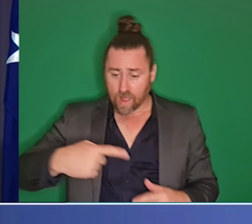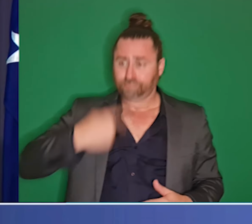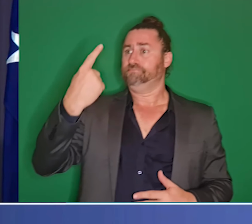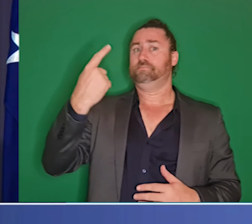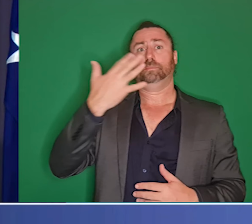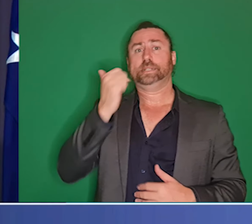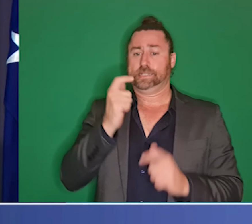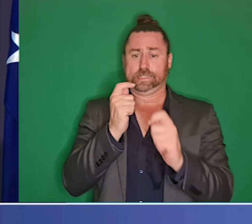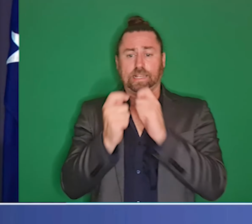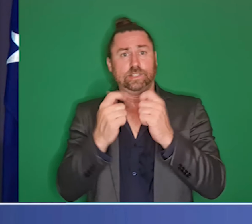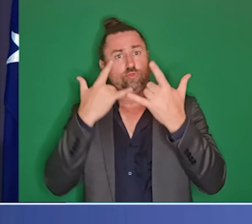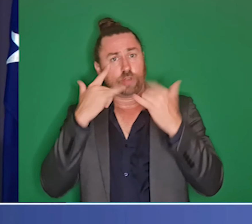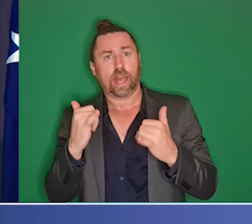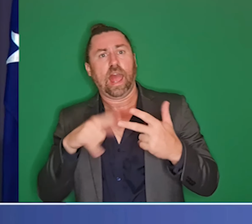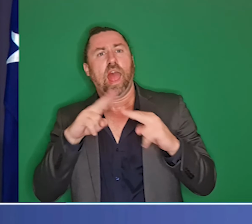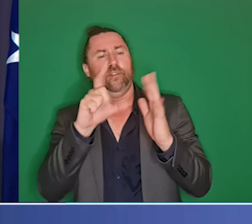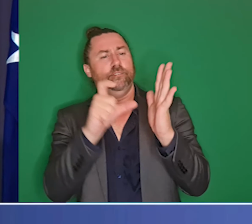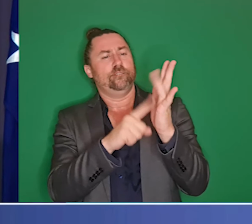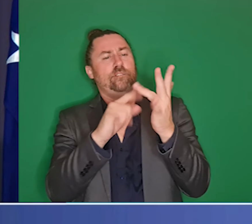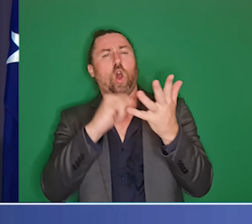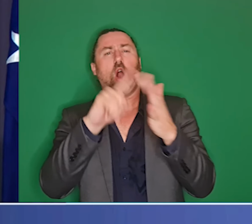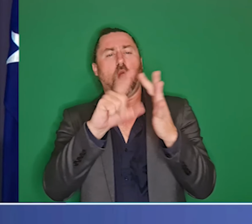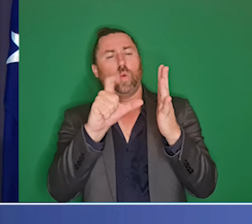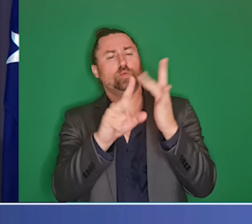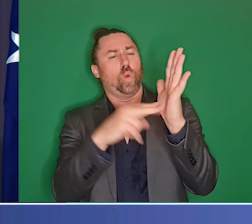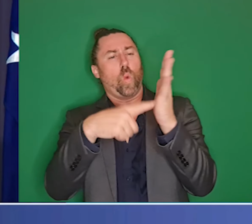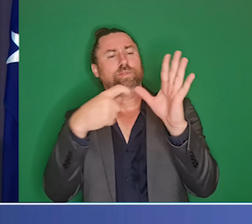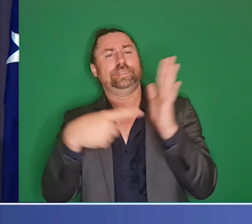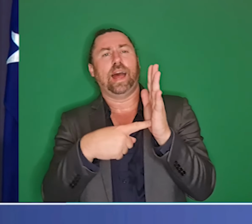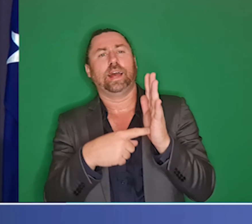or if you are a close contact, make sure you do get that test and follow the instructions